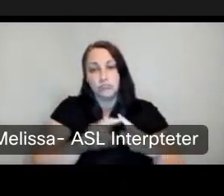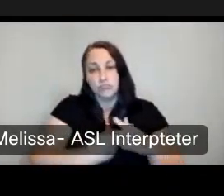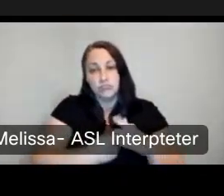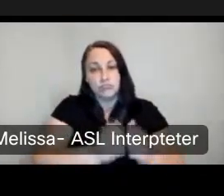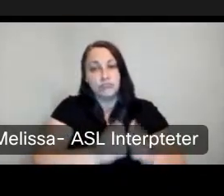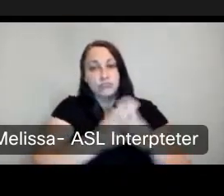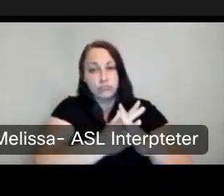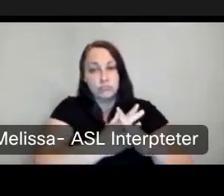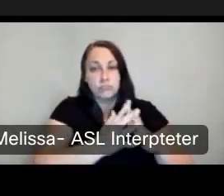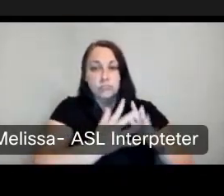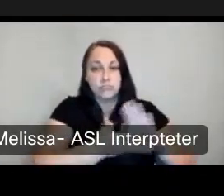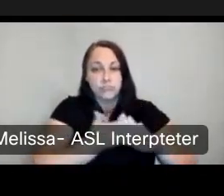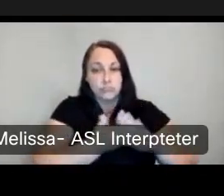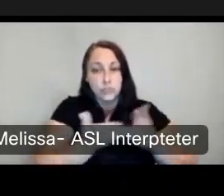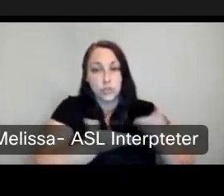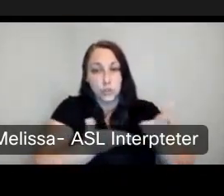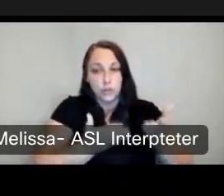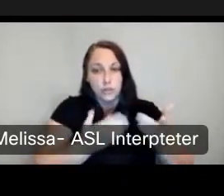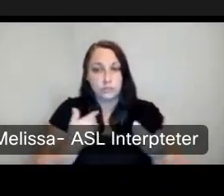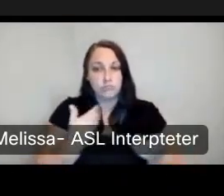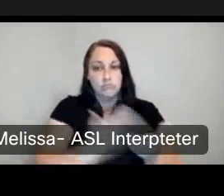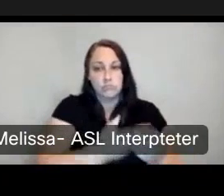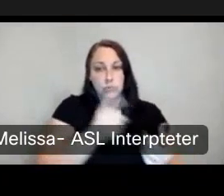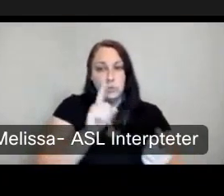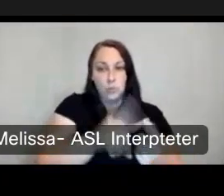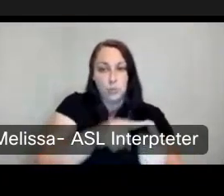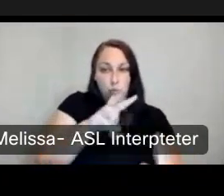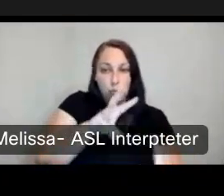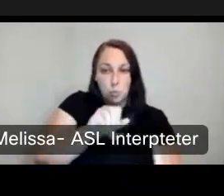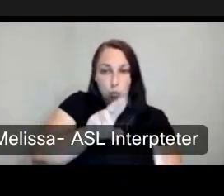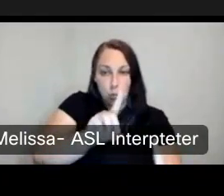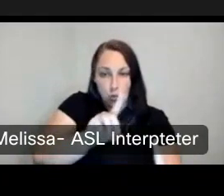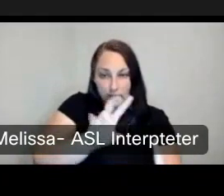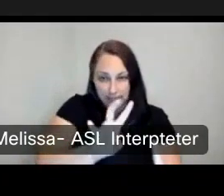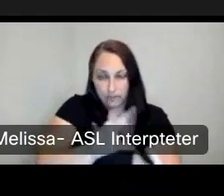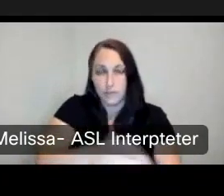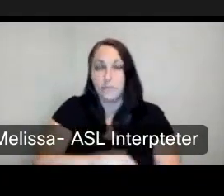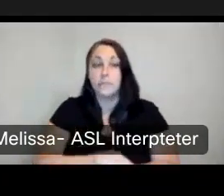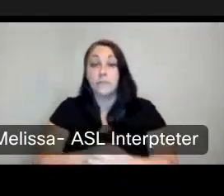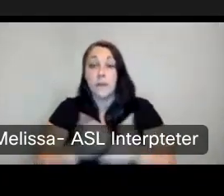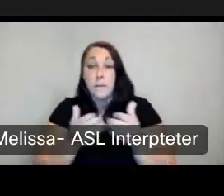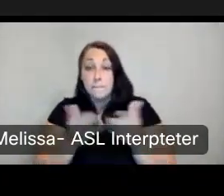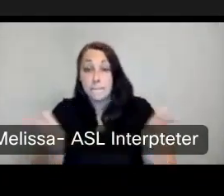so after the extensive uh public engagement and review that Cersei mentioned a few slides ago